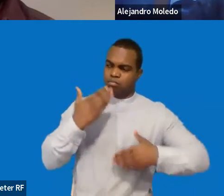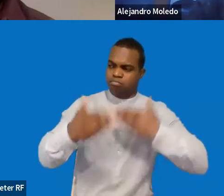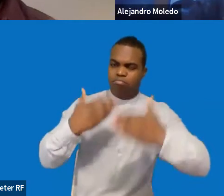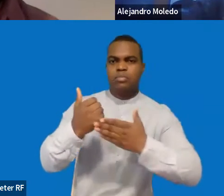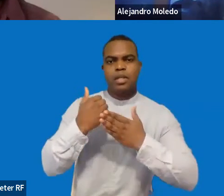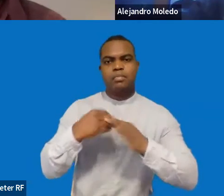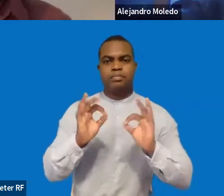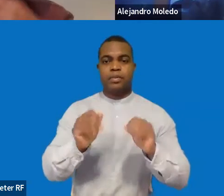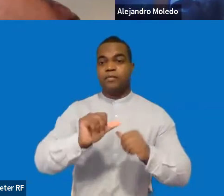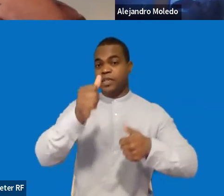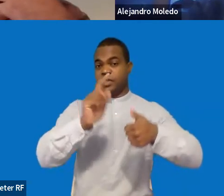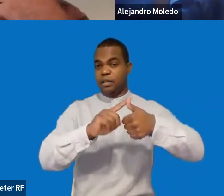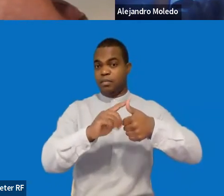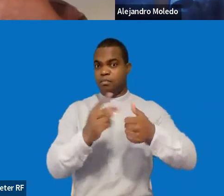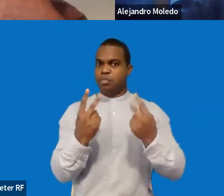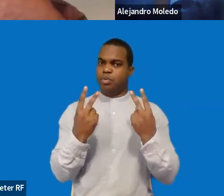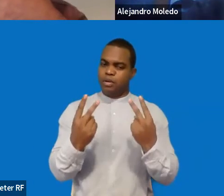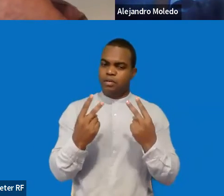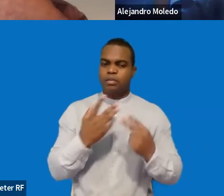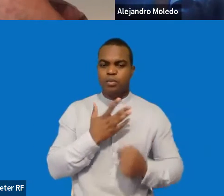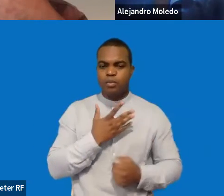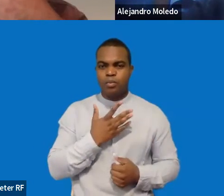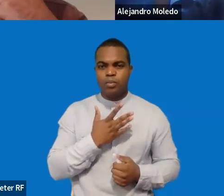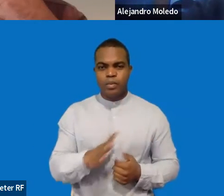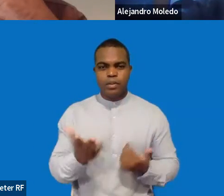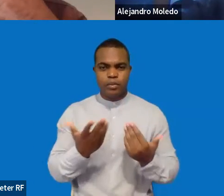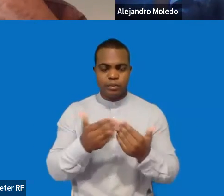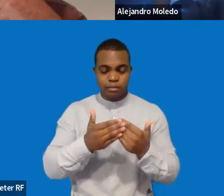relates to the scope of the disability card.